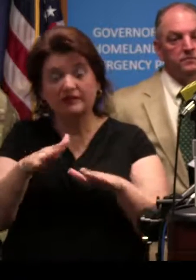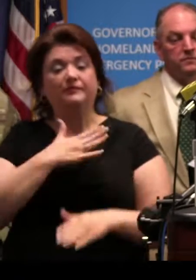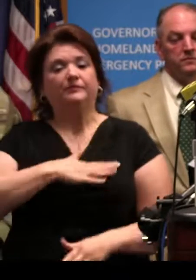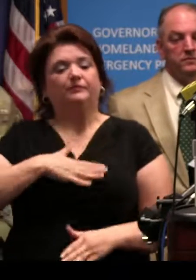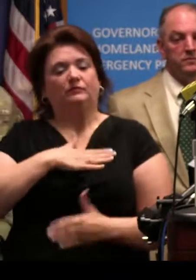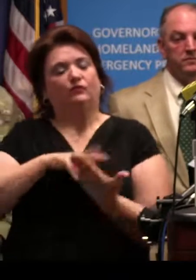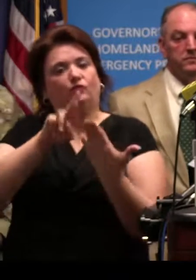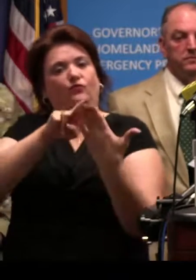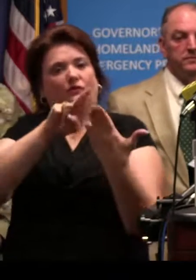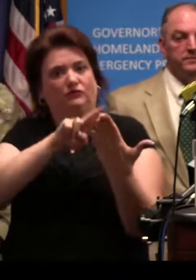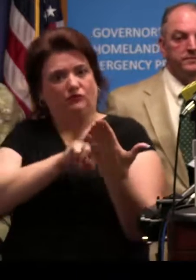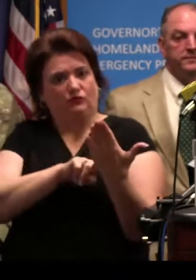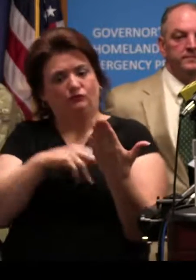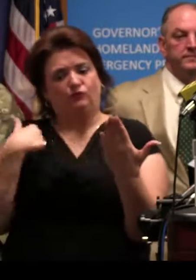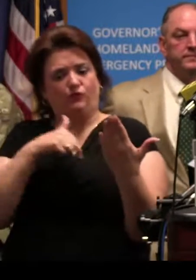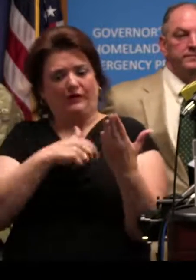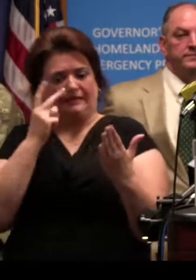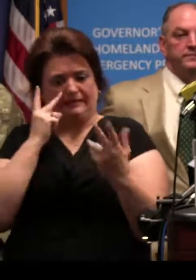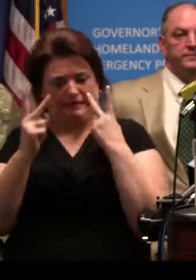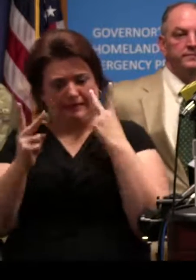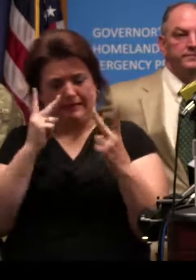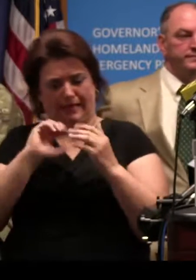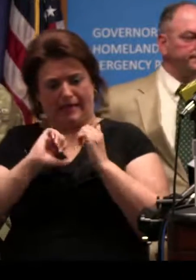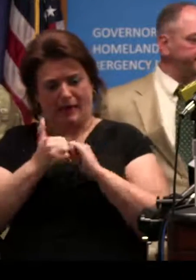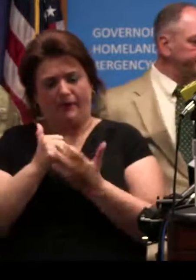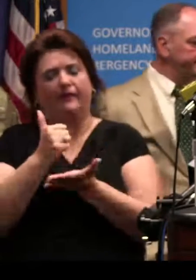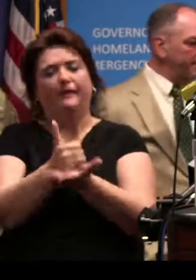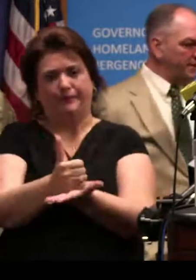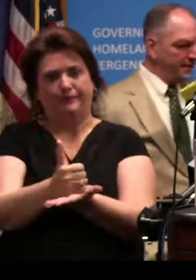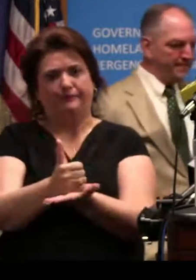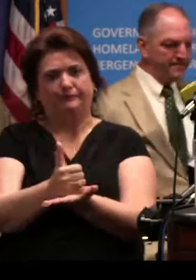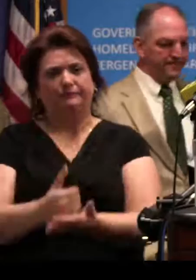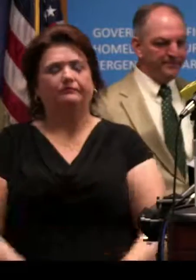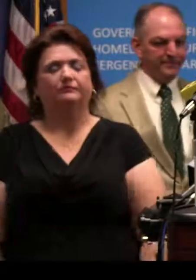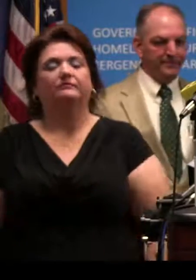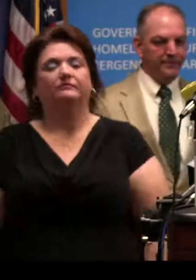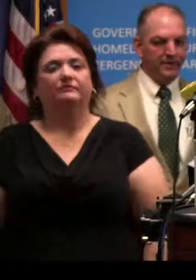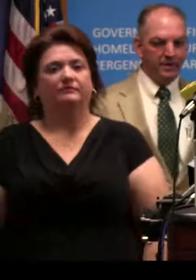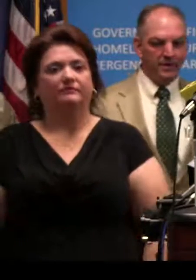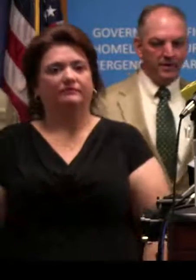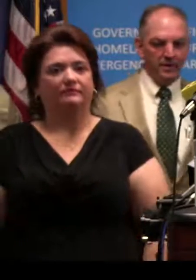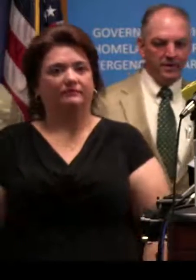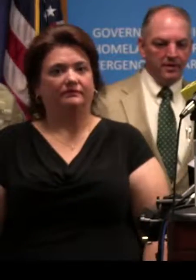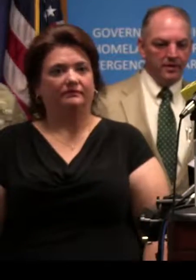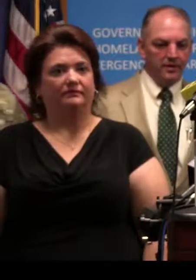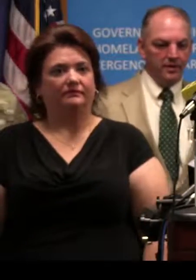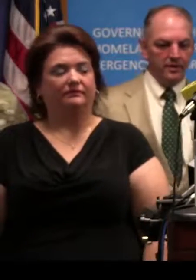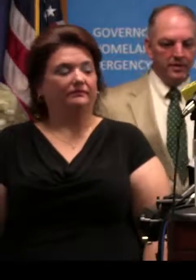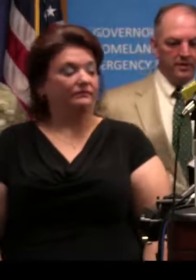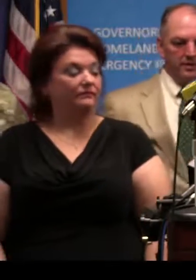process to see what helped you may be eligible for thank you I want to thank